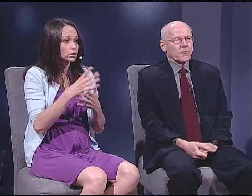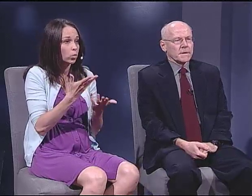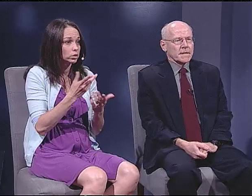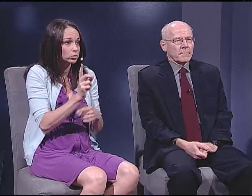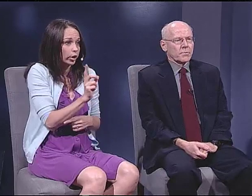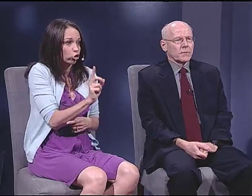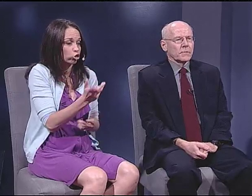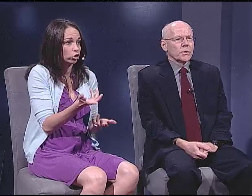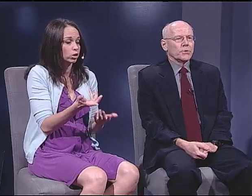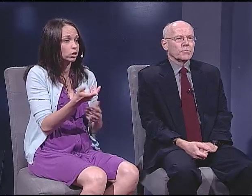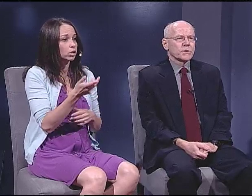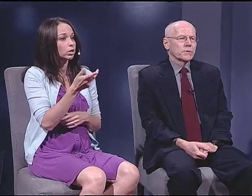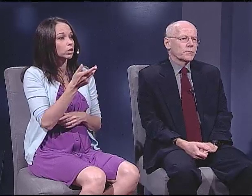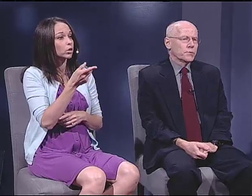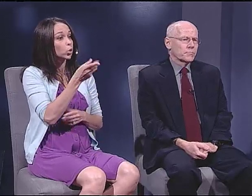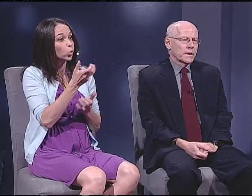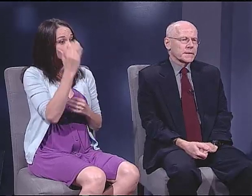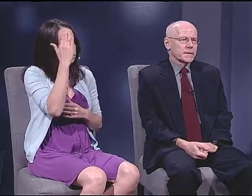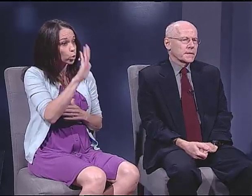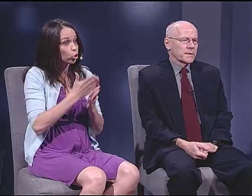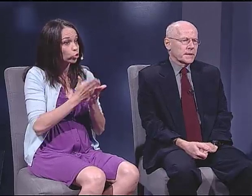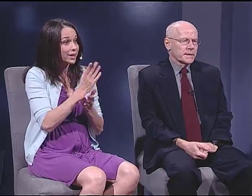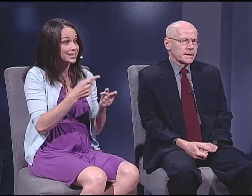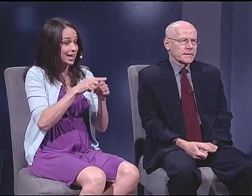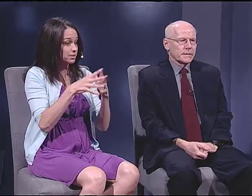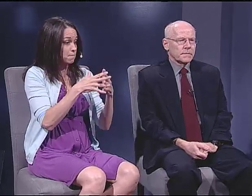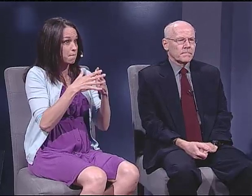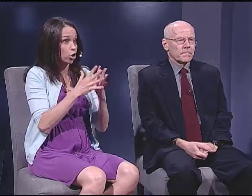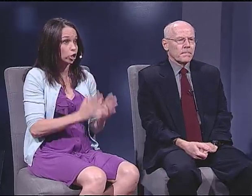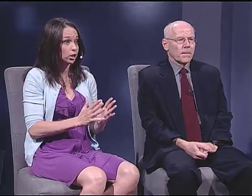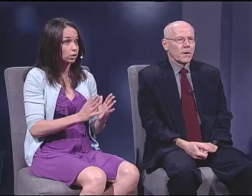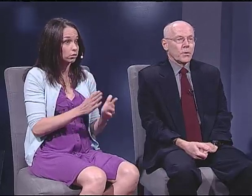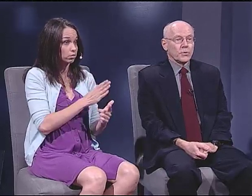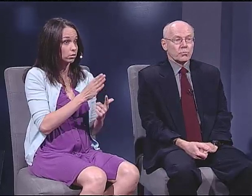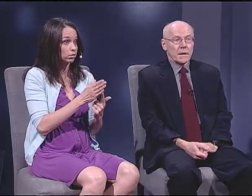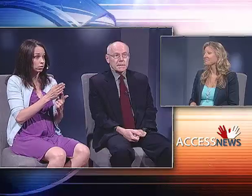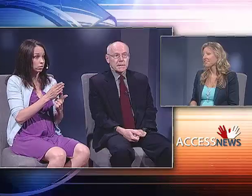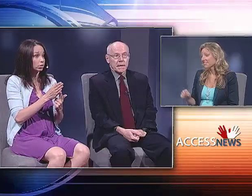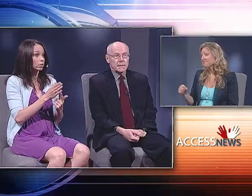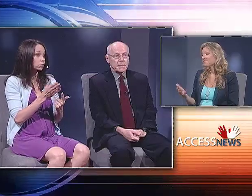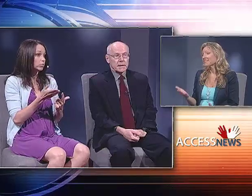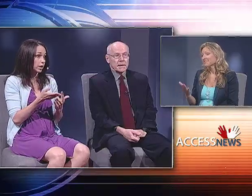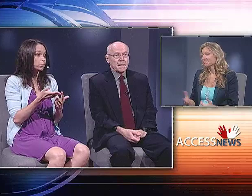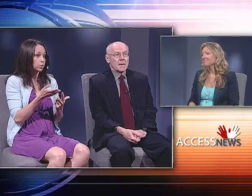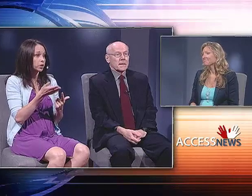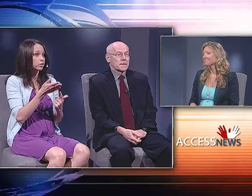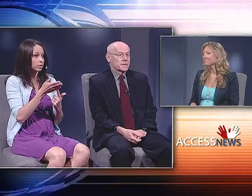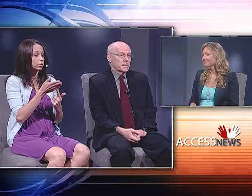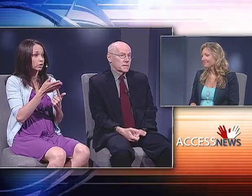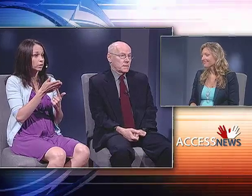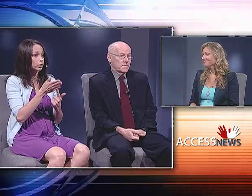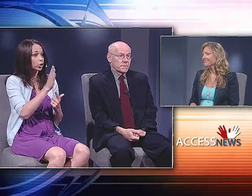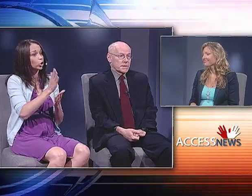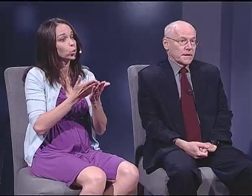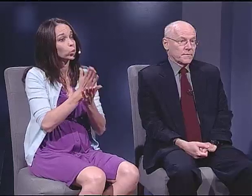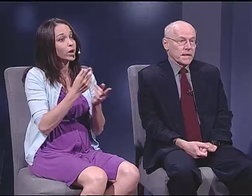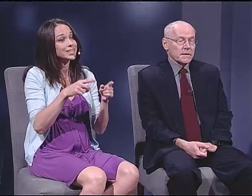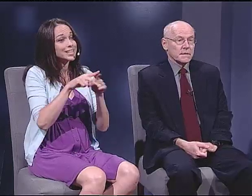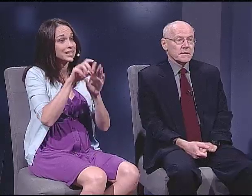For example do you wish to know your rights as an American citizen, your rights as a-- Tamara: Yeah, maybe. Professor Gregg: as a citizen of the State of Texas,